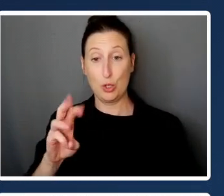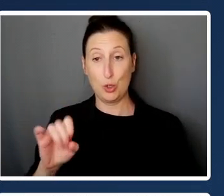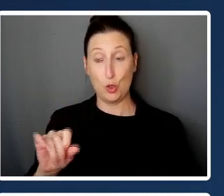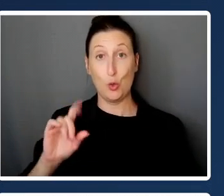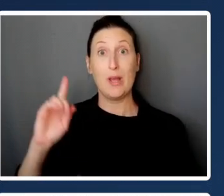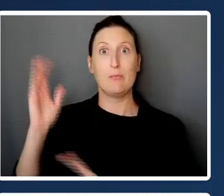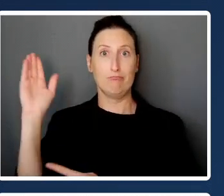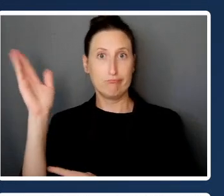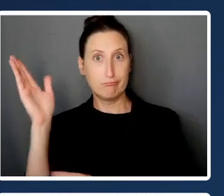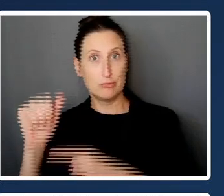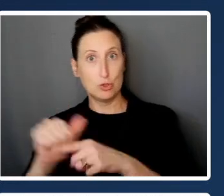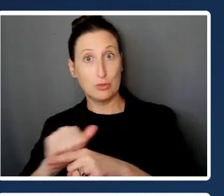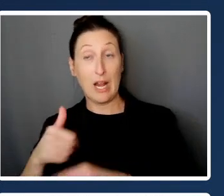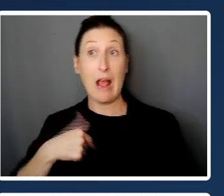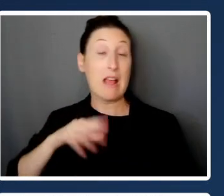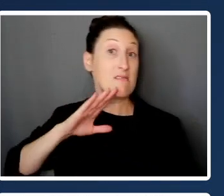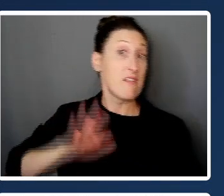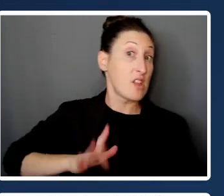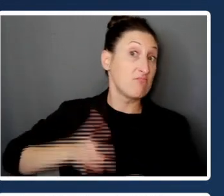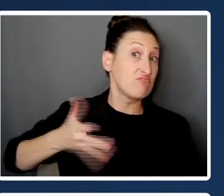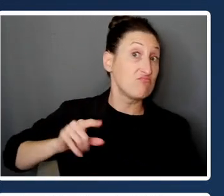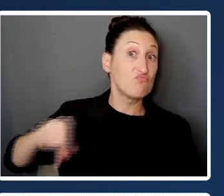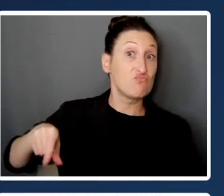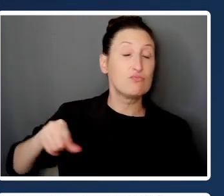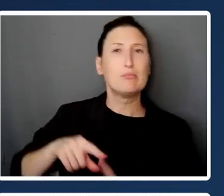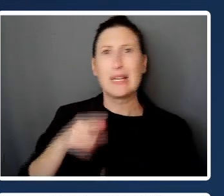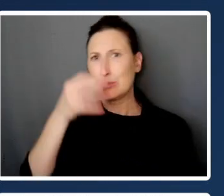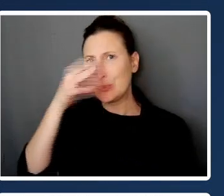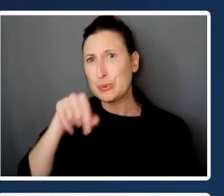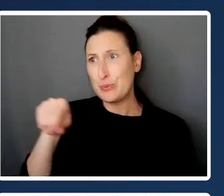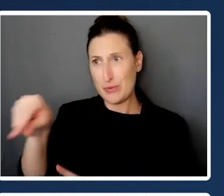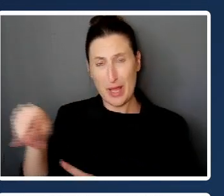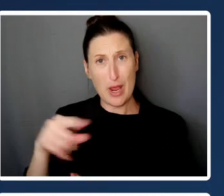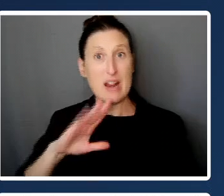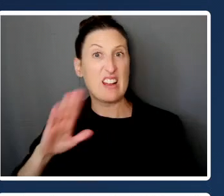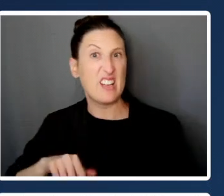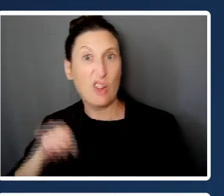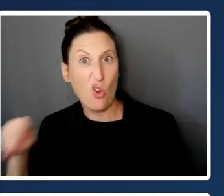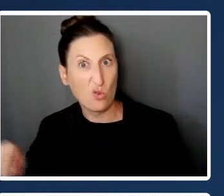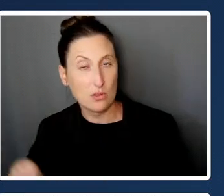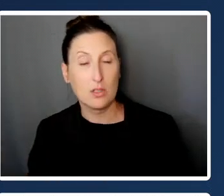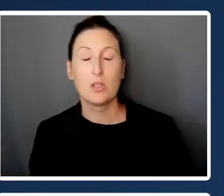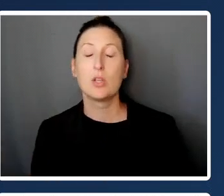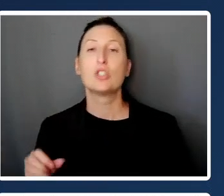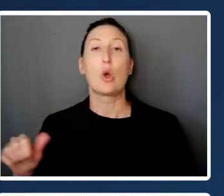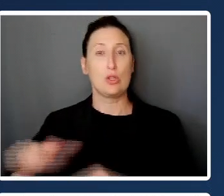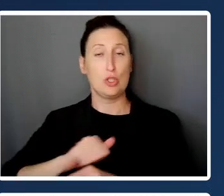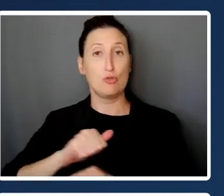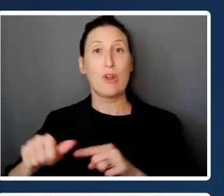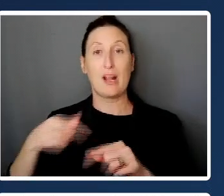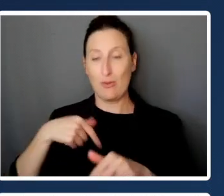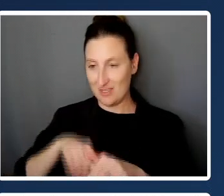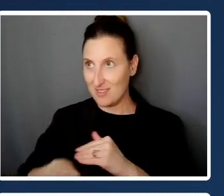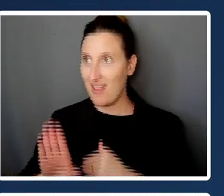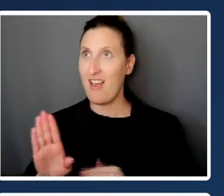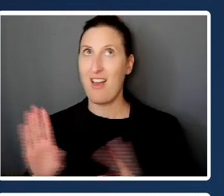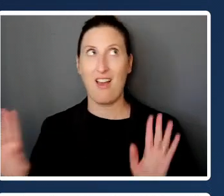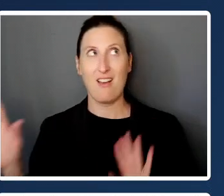there. You know, it's really -- it's just down the street from my house, and I had never been there. And so, the training got me in the door. And then we came back for the exhibit,